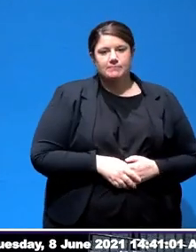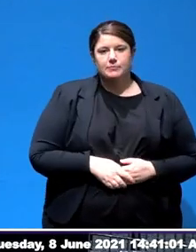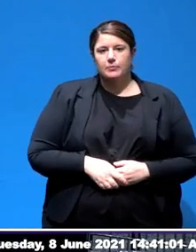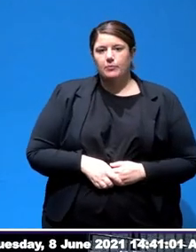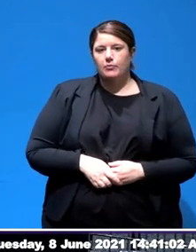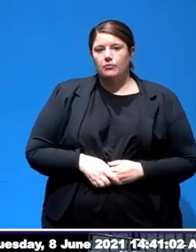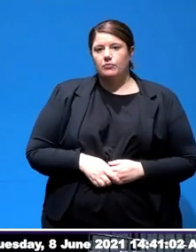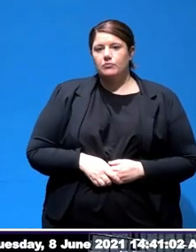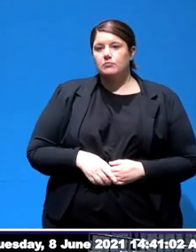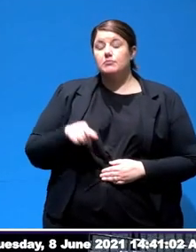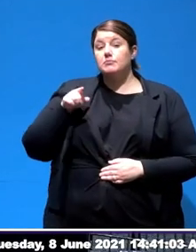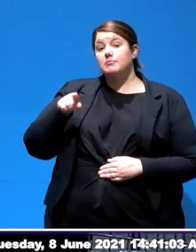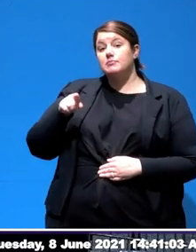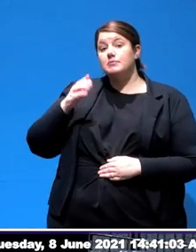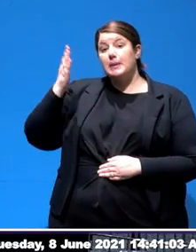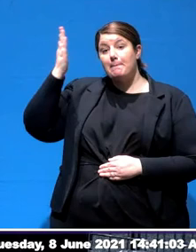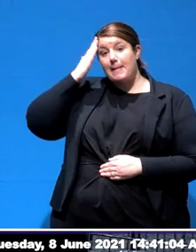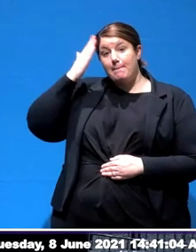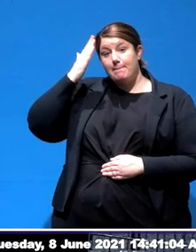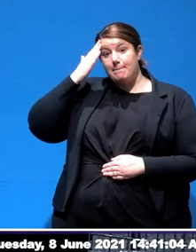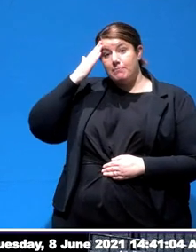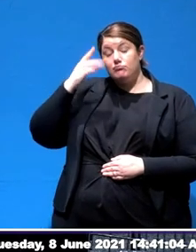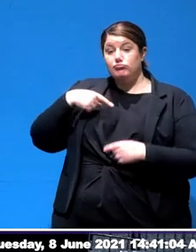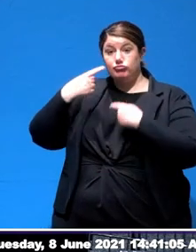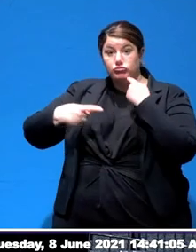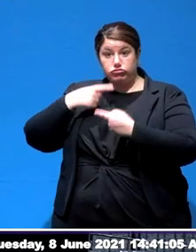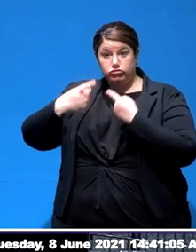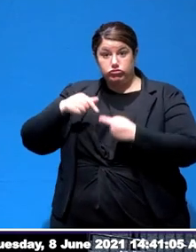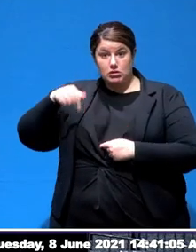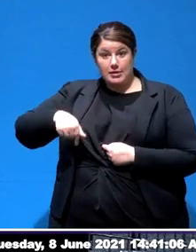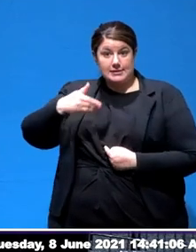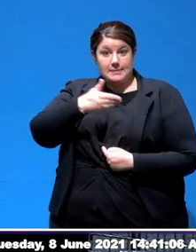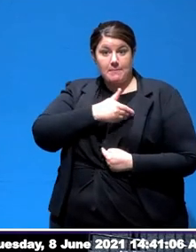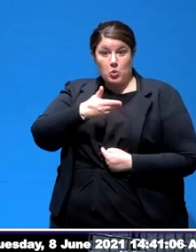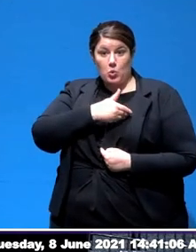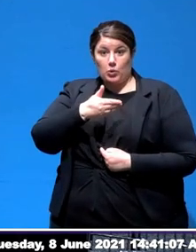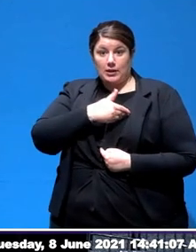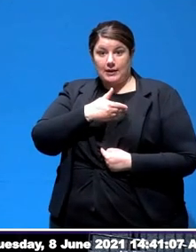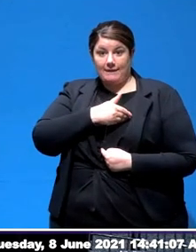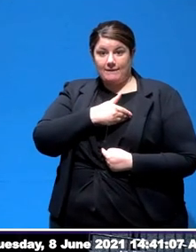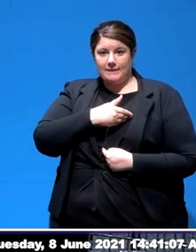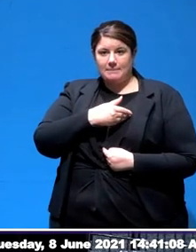Karen Rogers gave evidence of other signs of what living